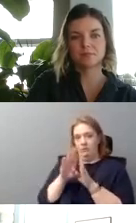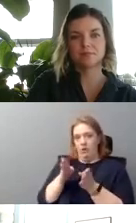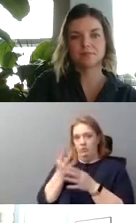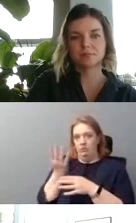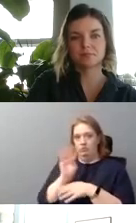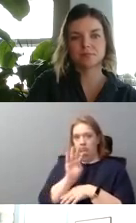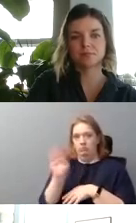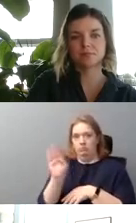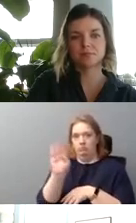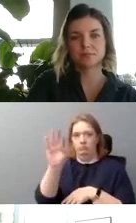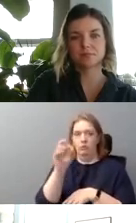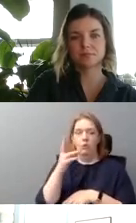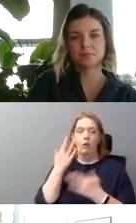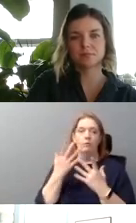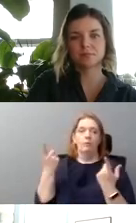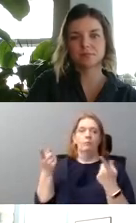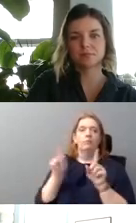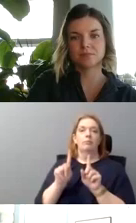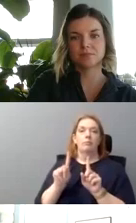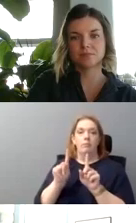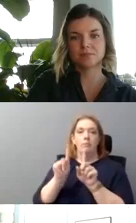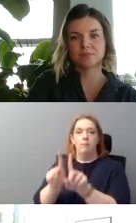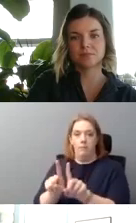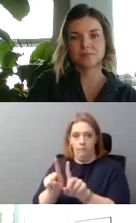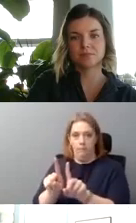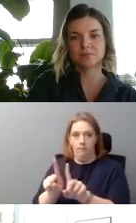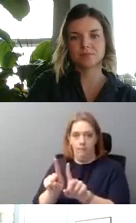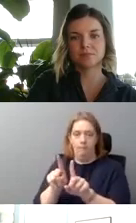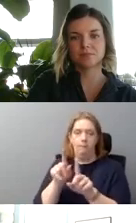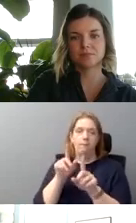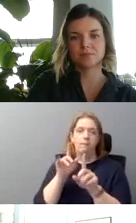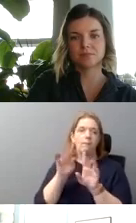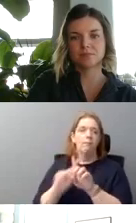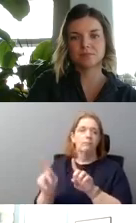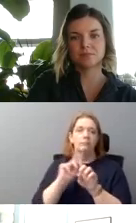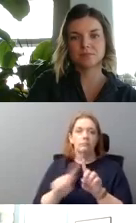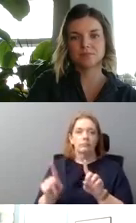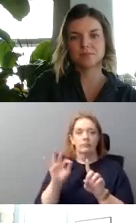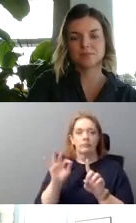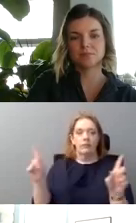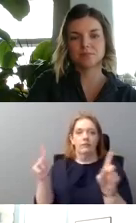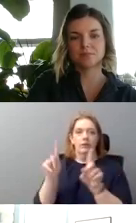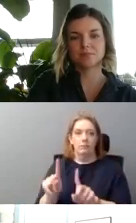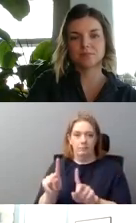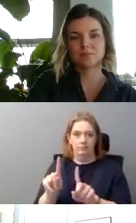you know, two people, usually of just different households if they came, but we just keep the